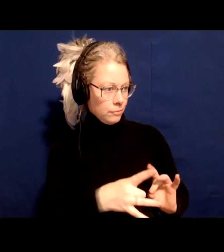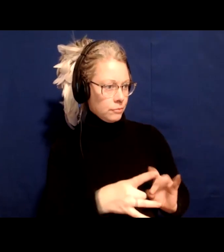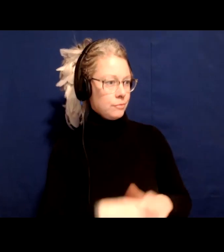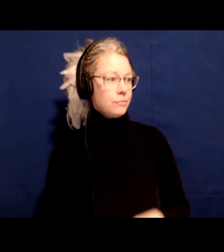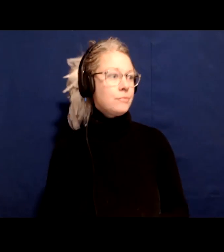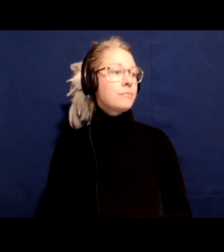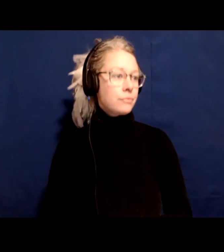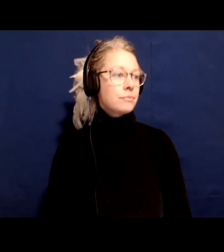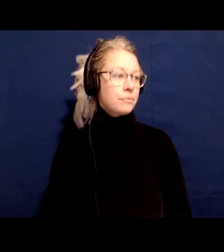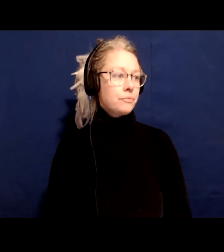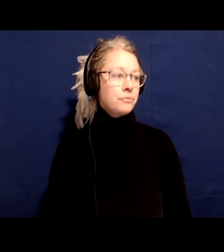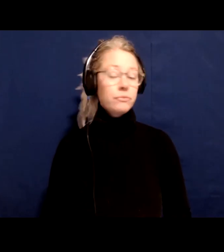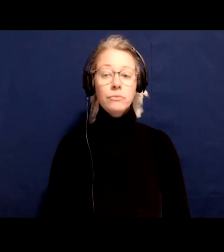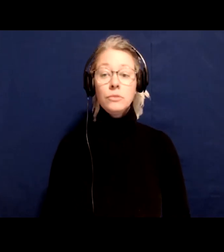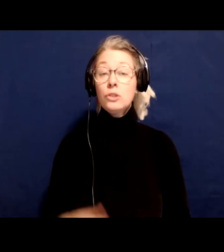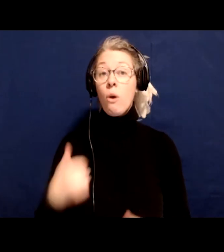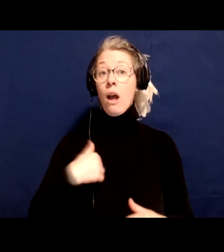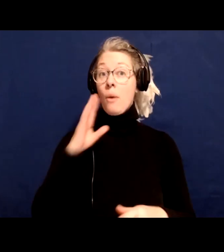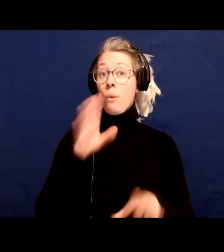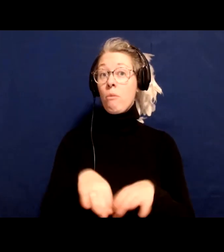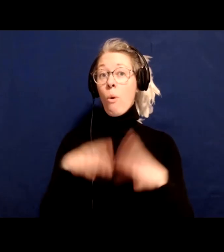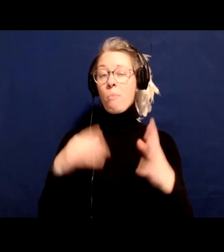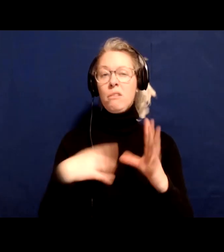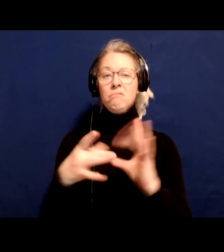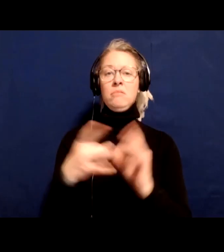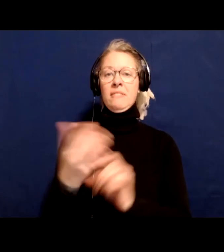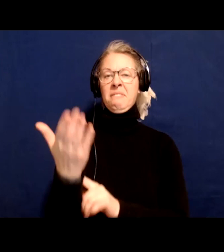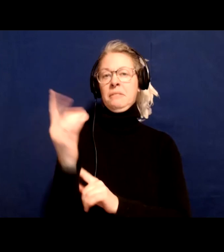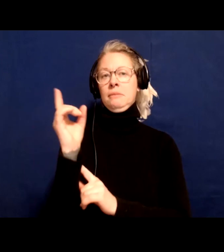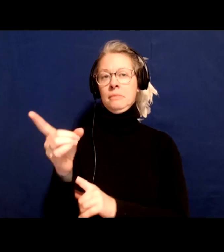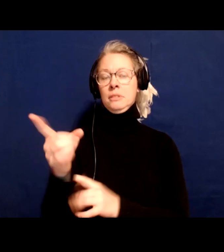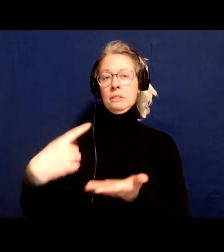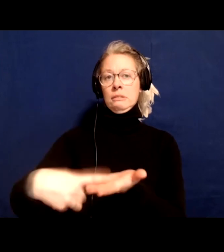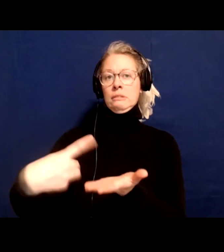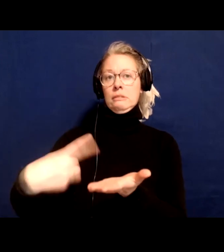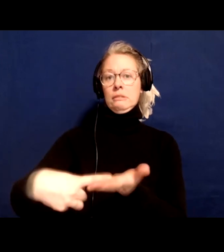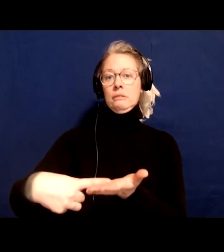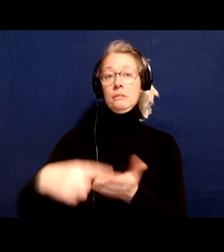I'm going to take about 15 minutes or so to talk a bit about Calgary Arts Development’s